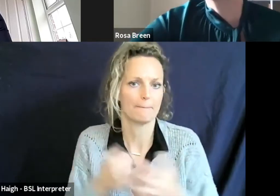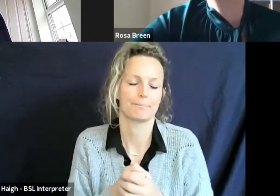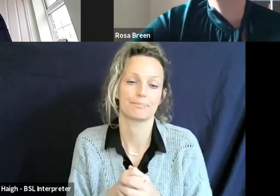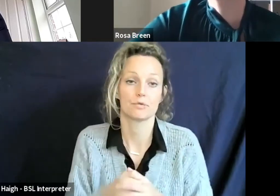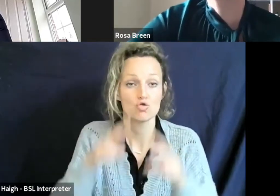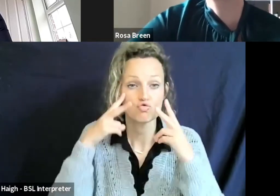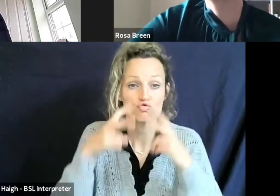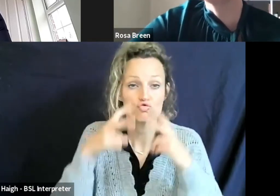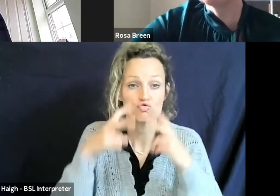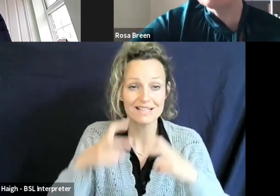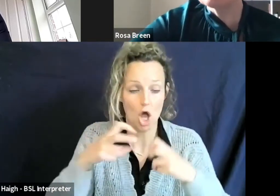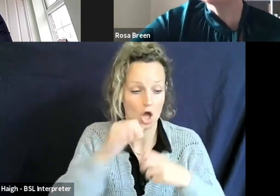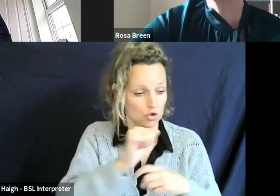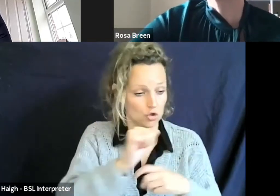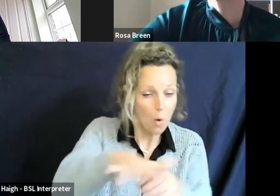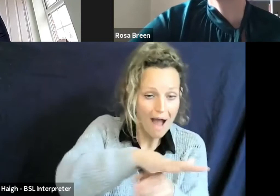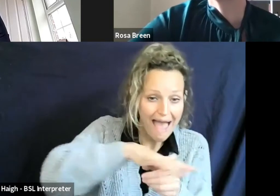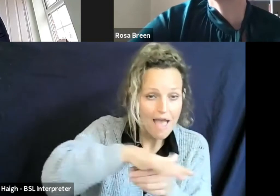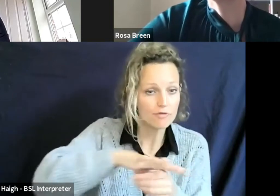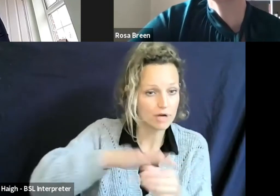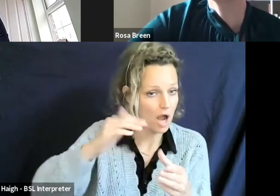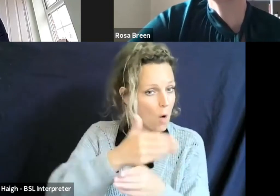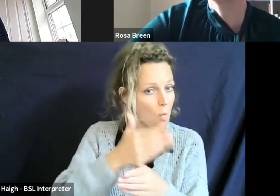What do you feel your skills would bring to that and making that outcome successful.